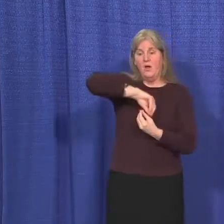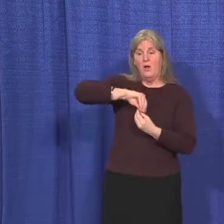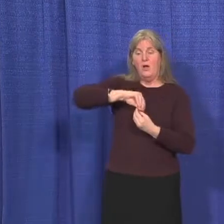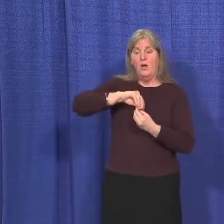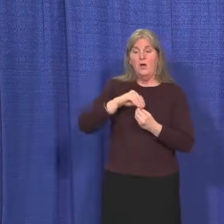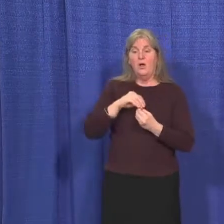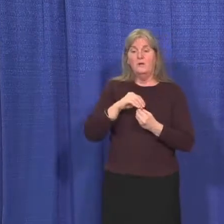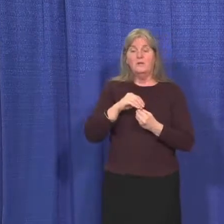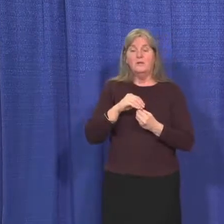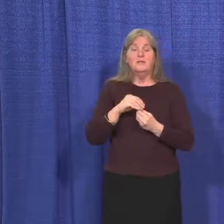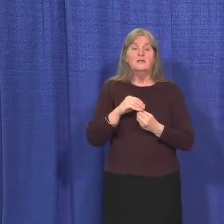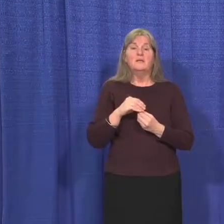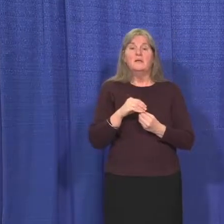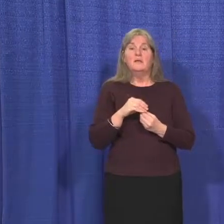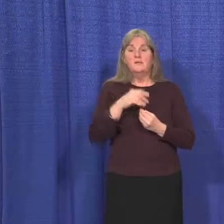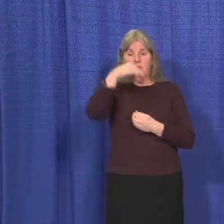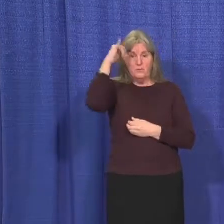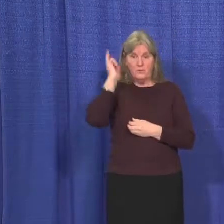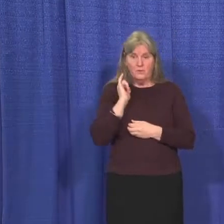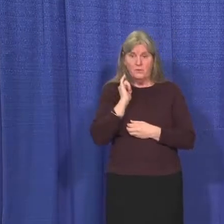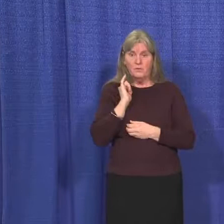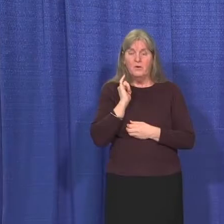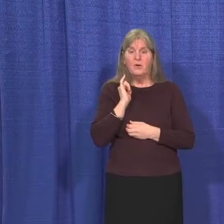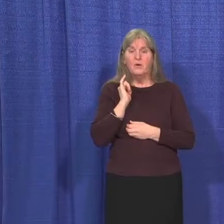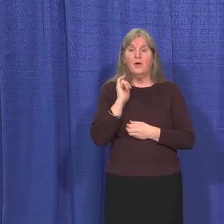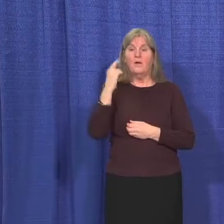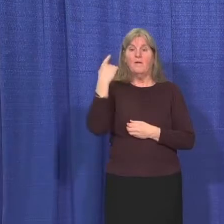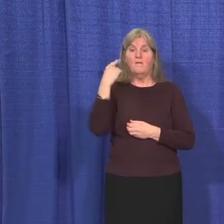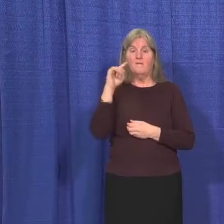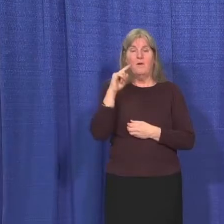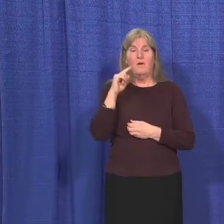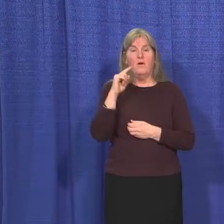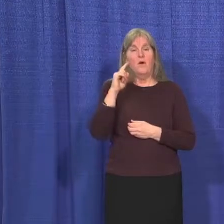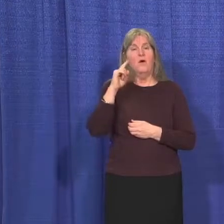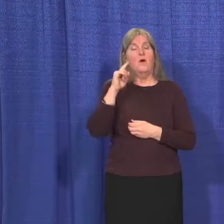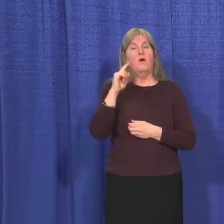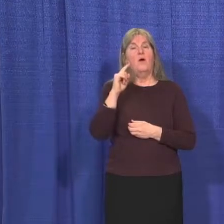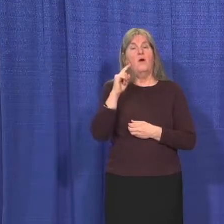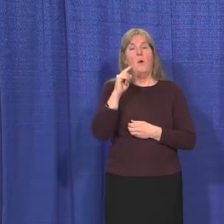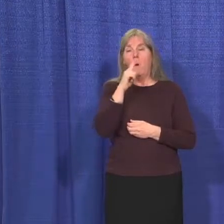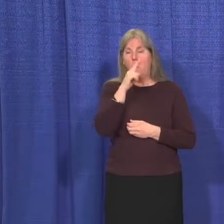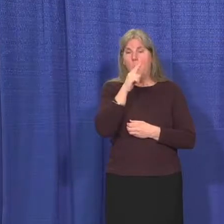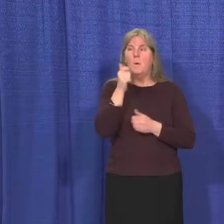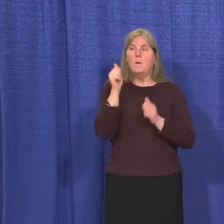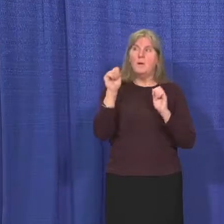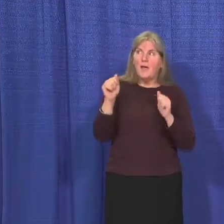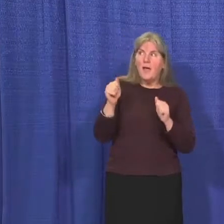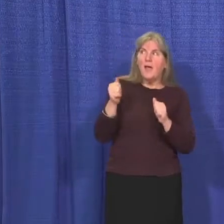Our overall estimated uptake for the Yukon population, and this is uptake of the eligible